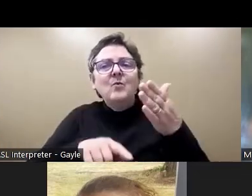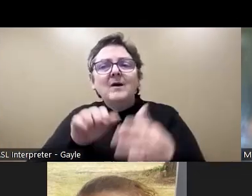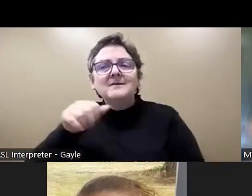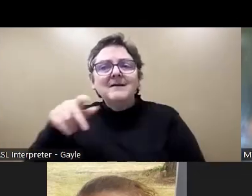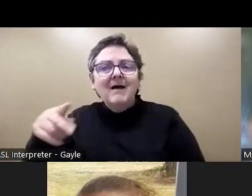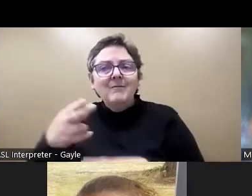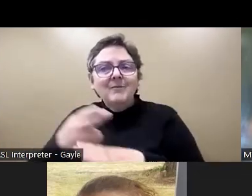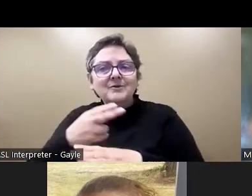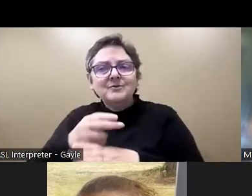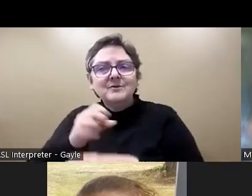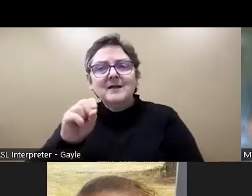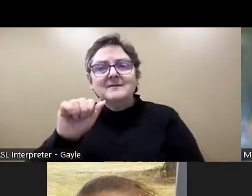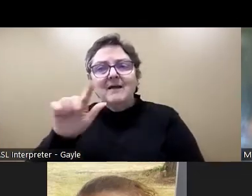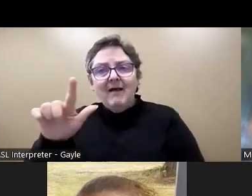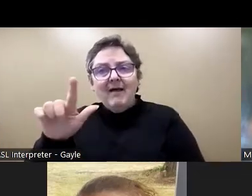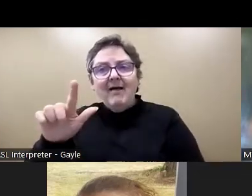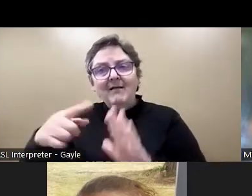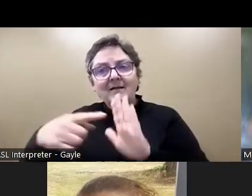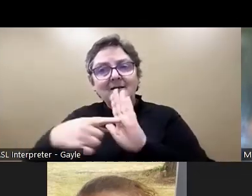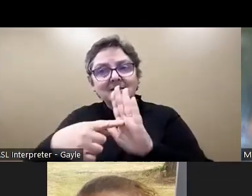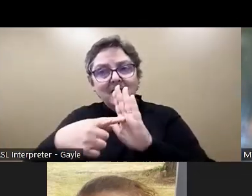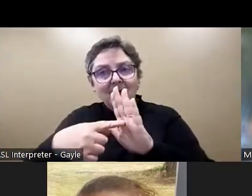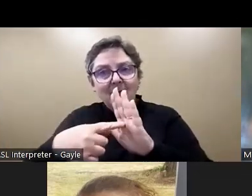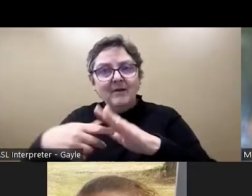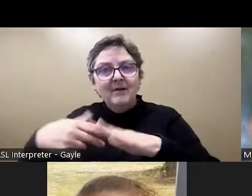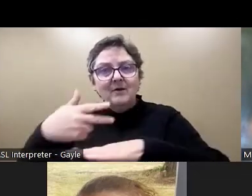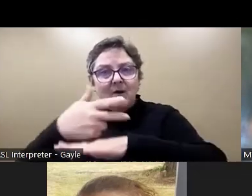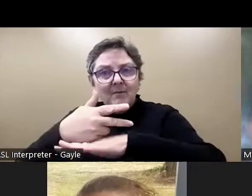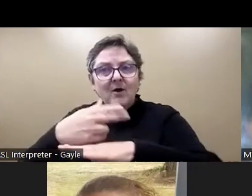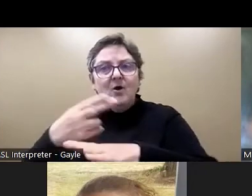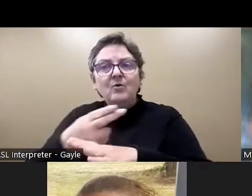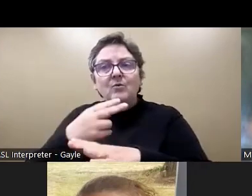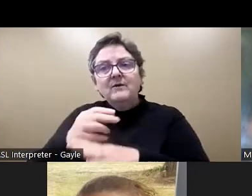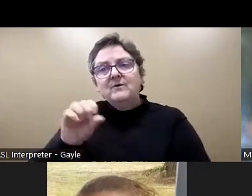we've used social media and essentially digital advertising.